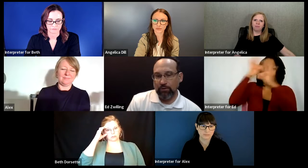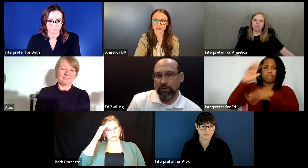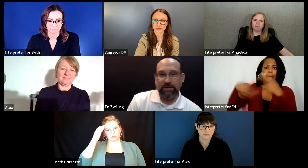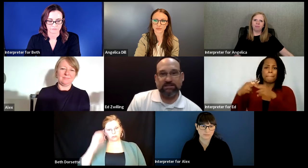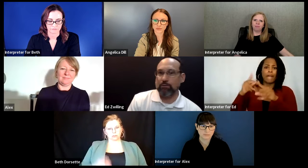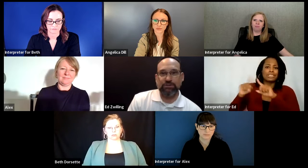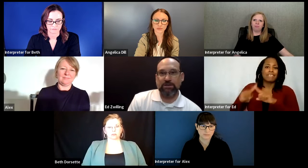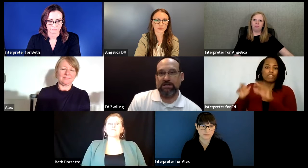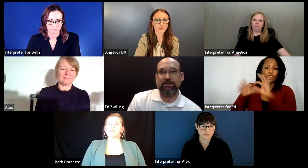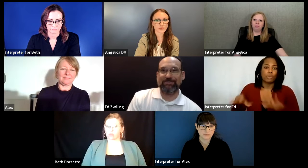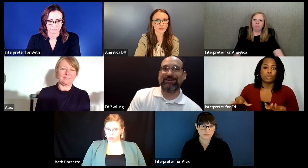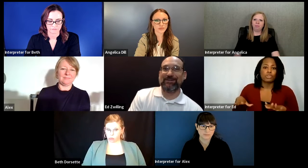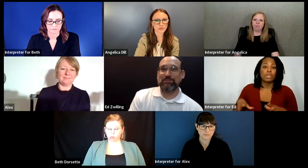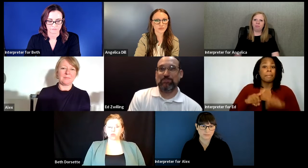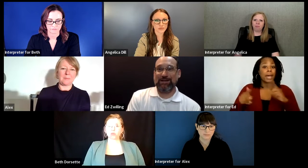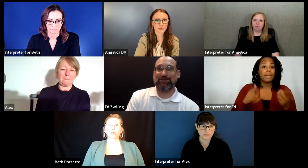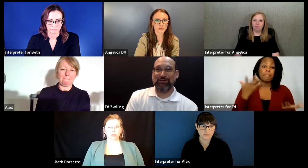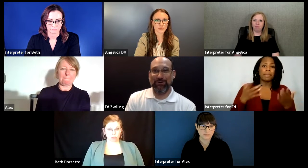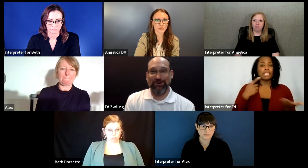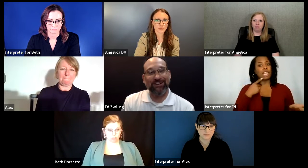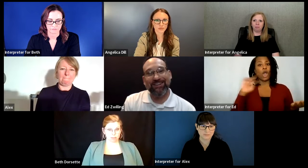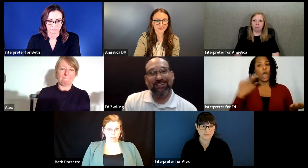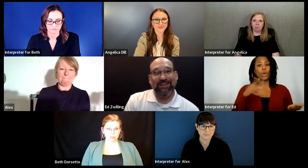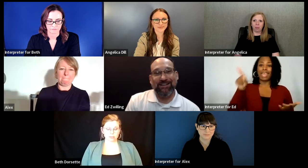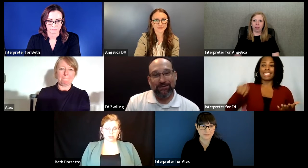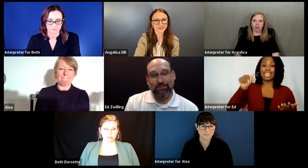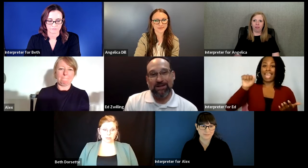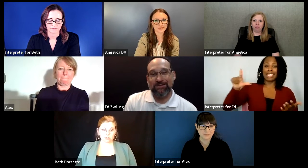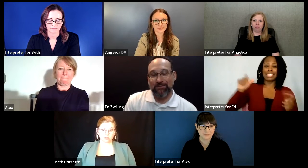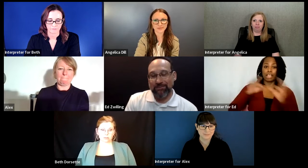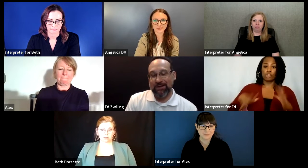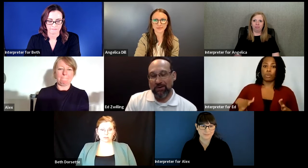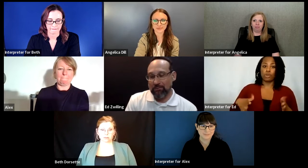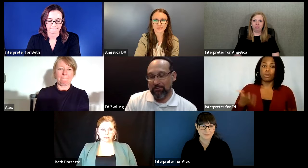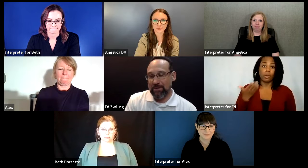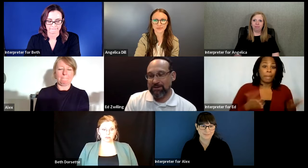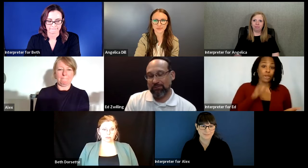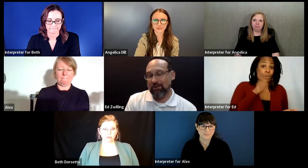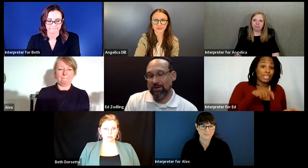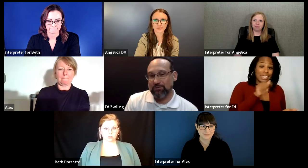But if that's not what you need, make sure that you've made, you know -- made your request